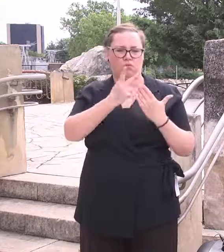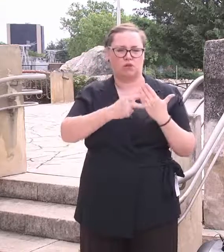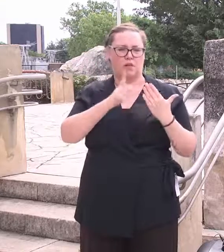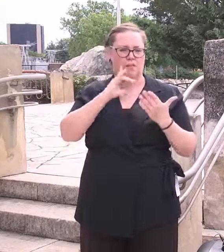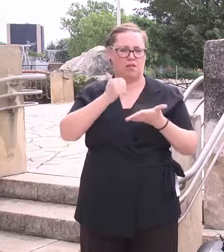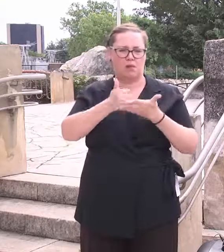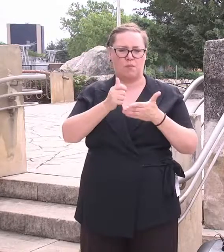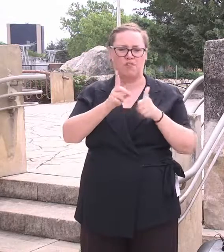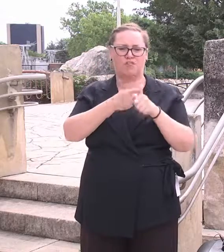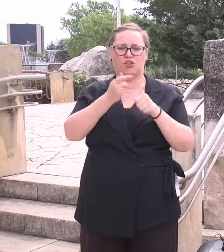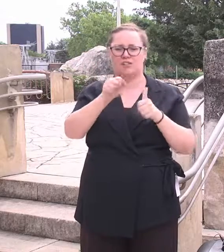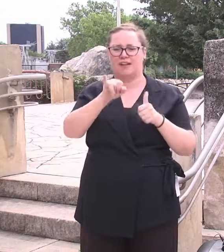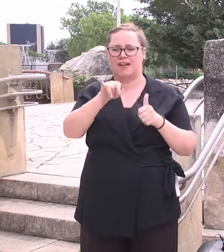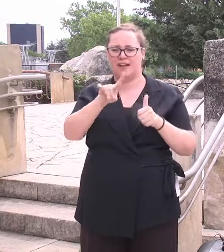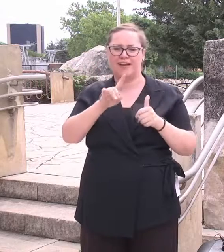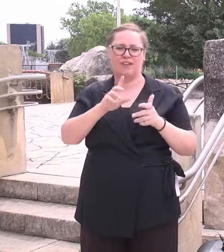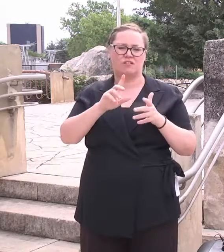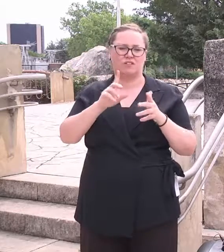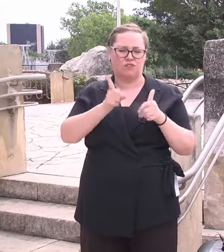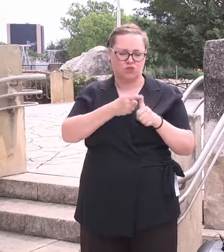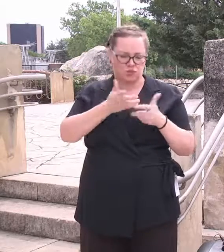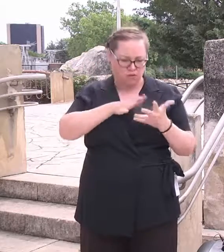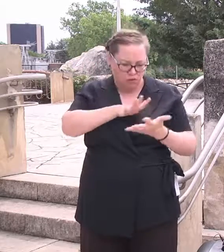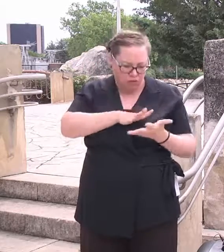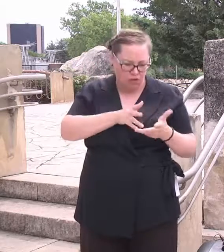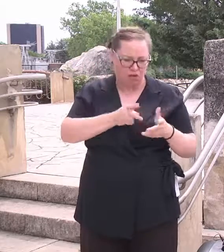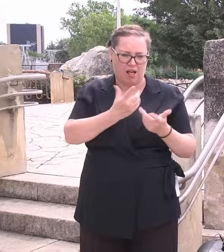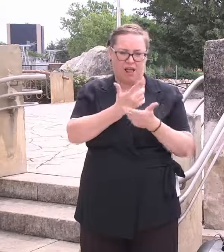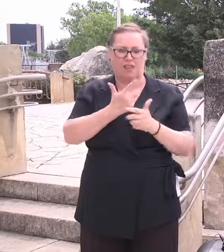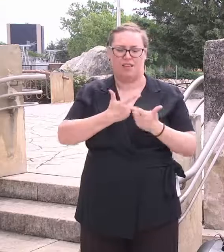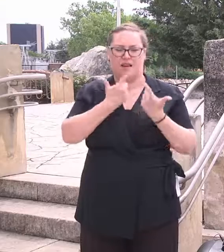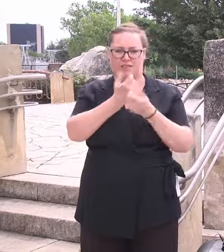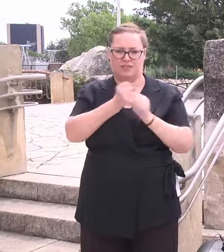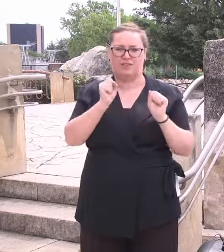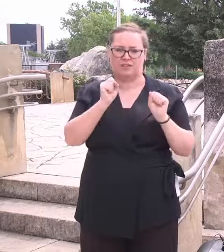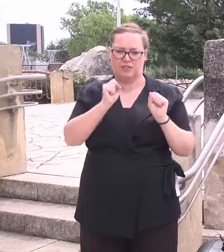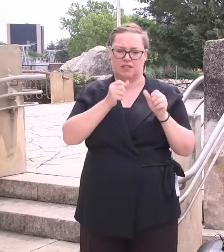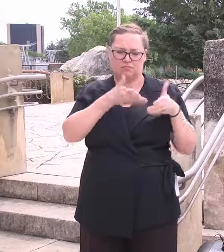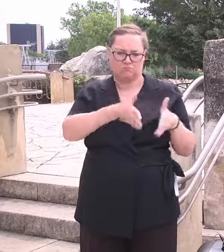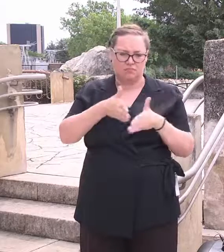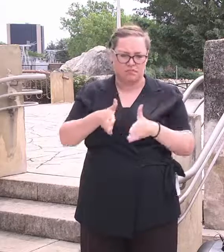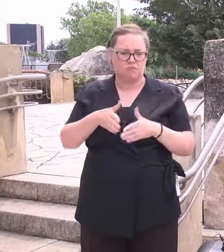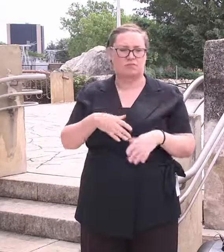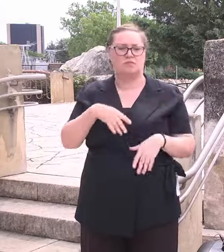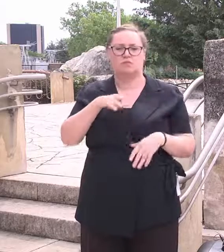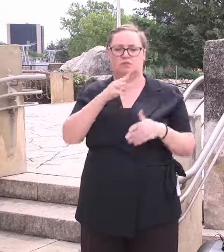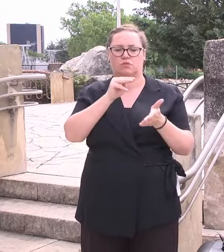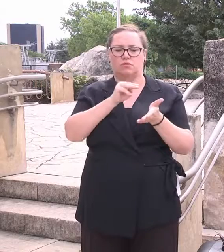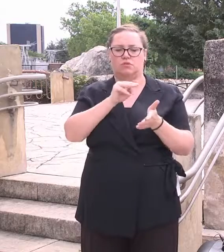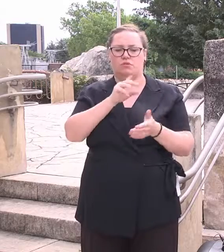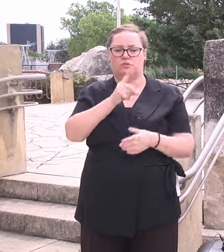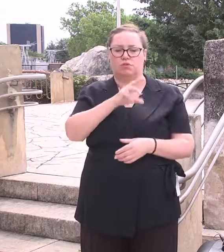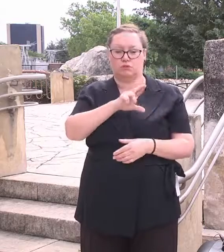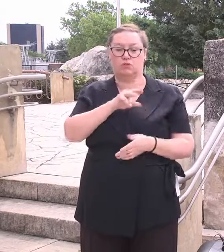in emergencies we have Dr James Han with the trauma medical uh director of Ascension here